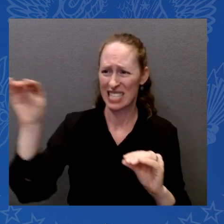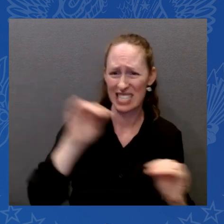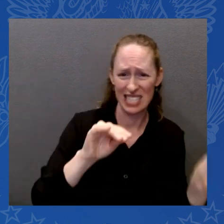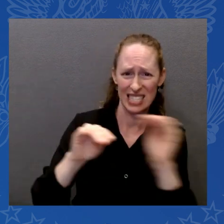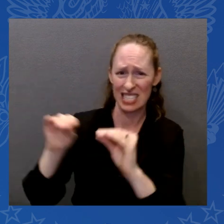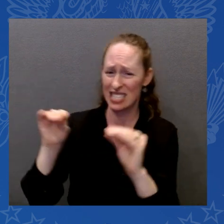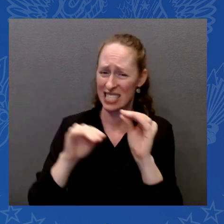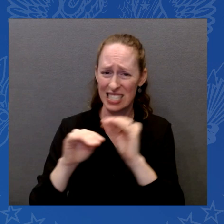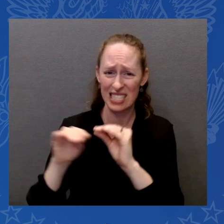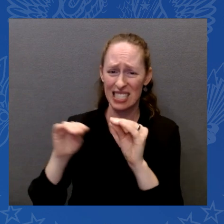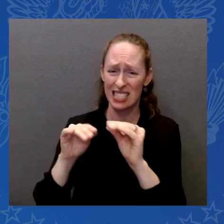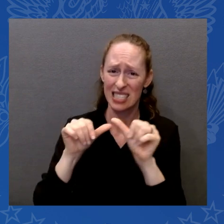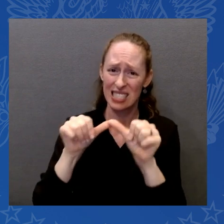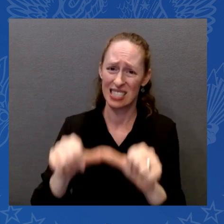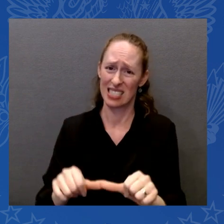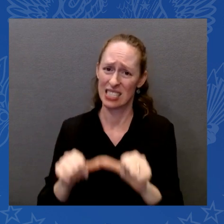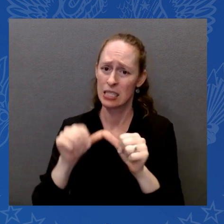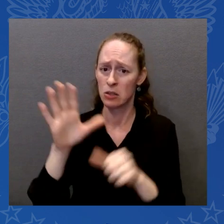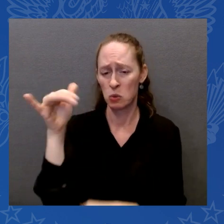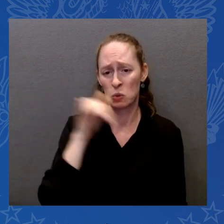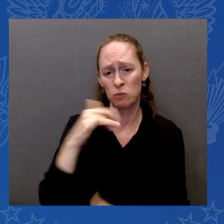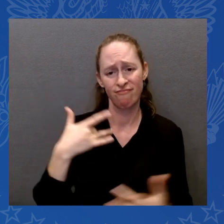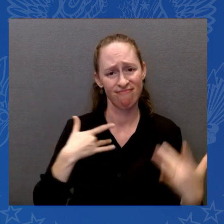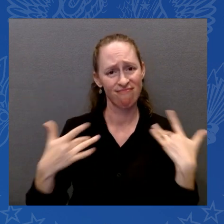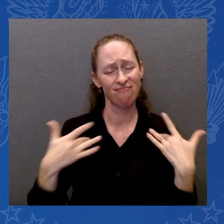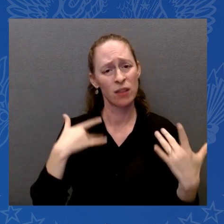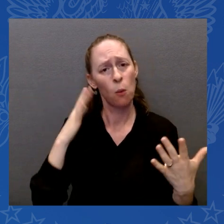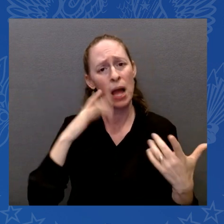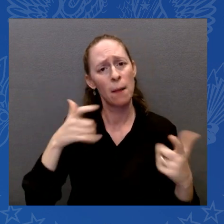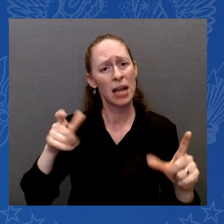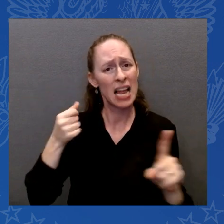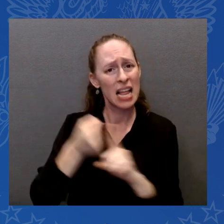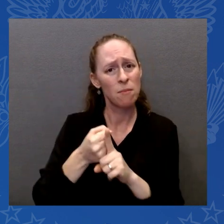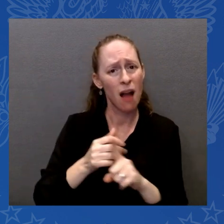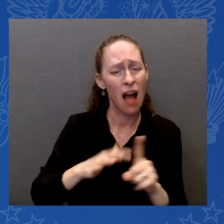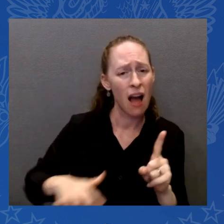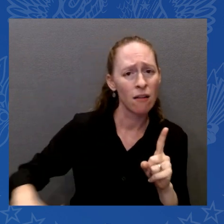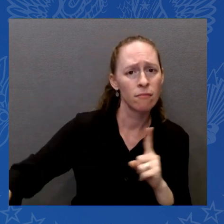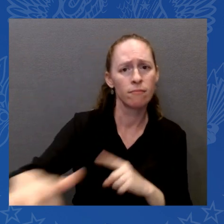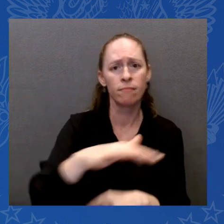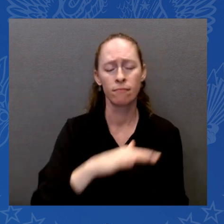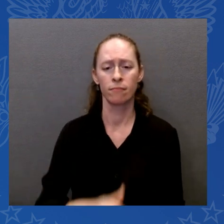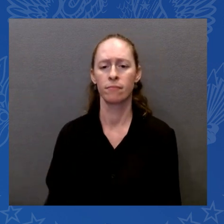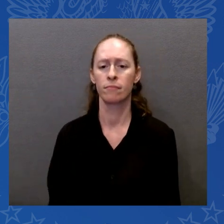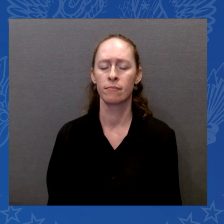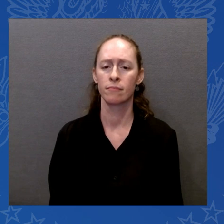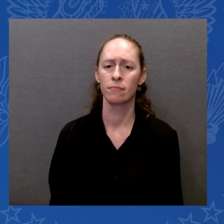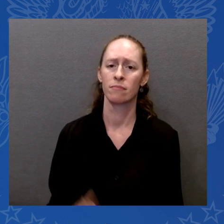and urge policymakers to do the same. As a repeal of Roe has worsened the maternal health crisis